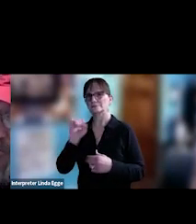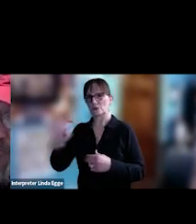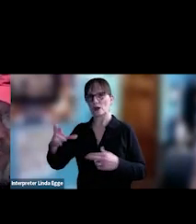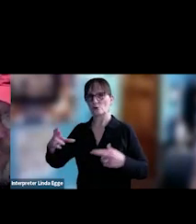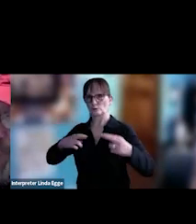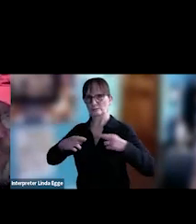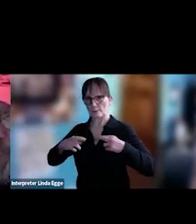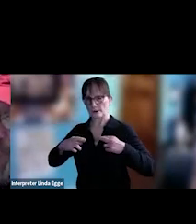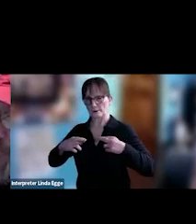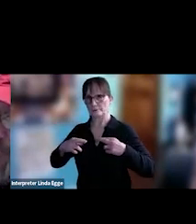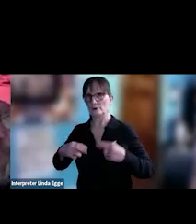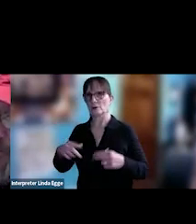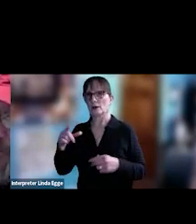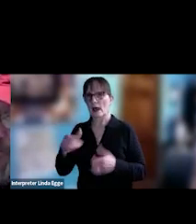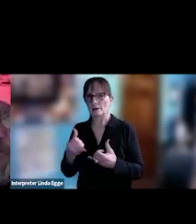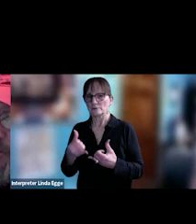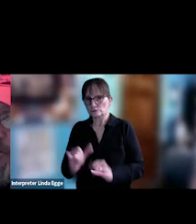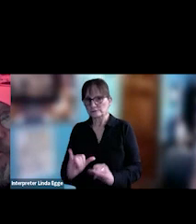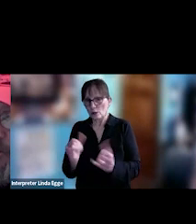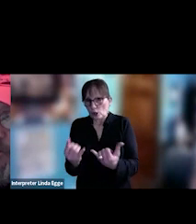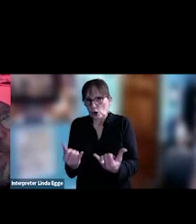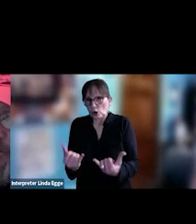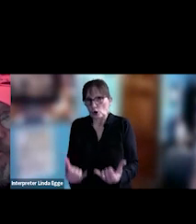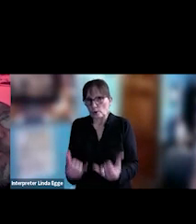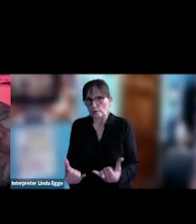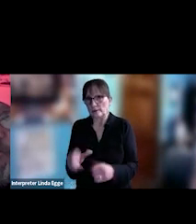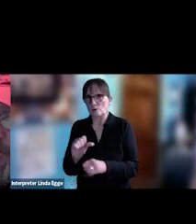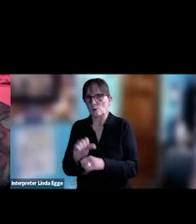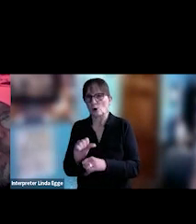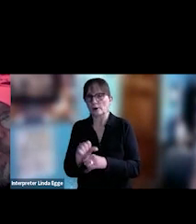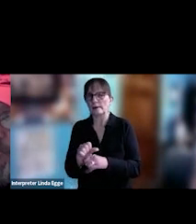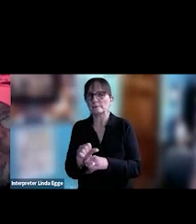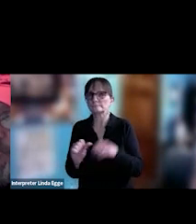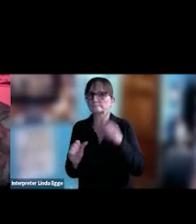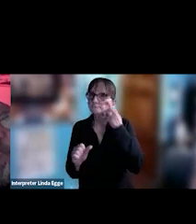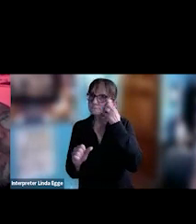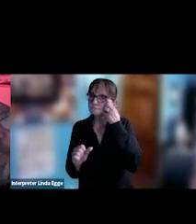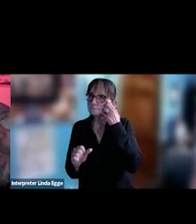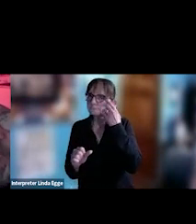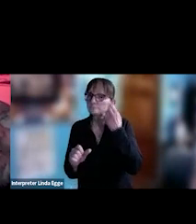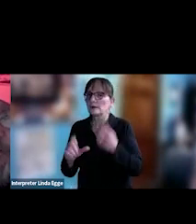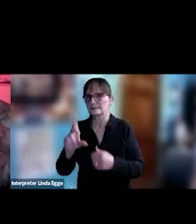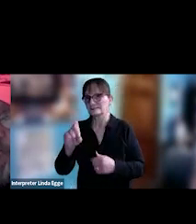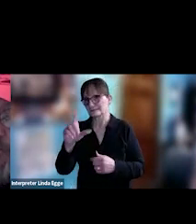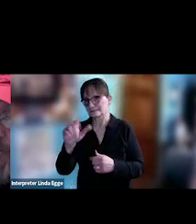And they're still currently working on the disability- Yeah.